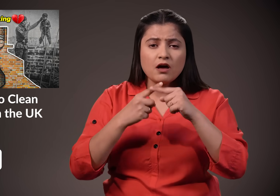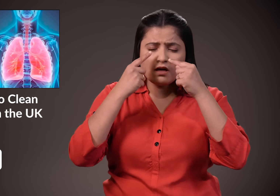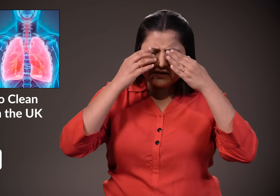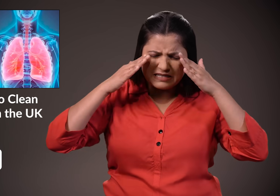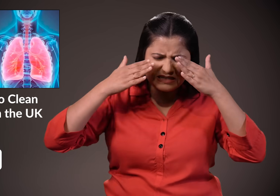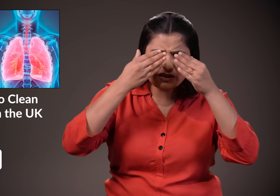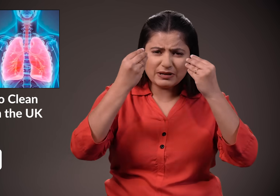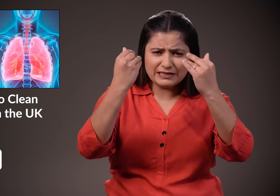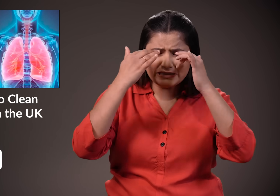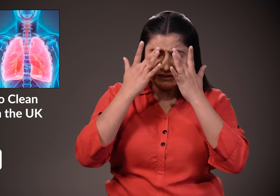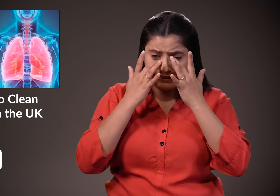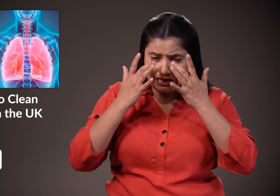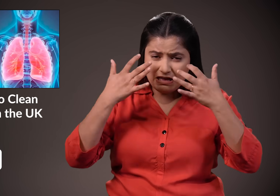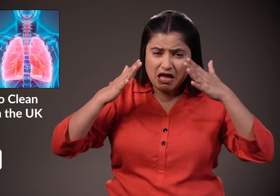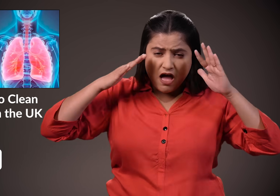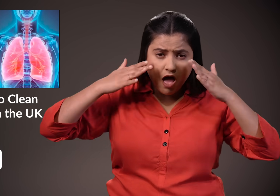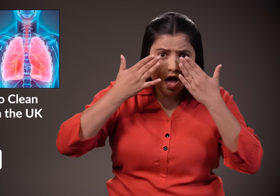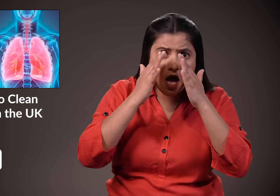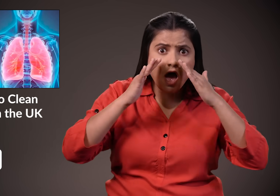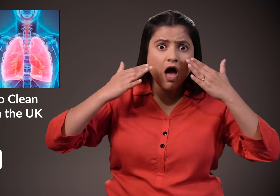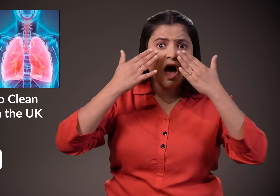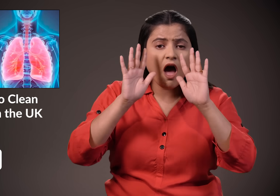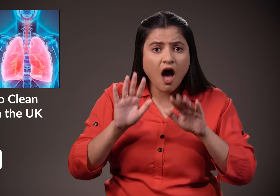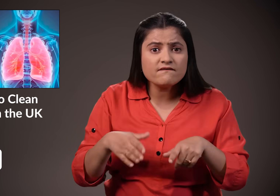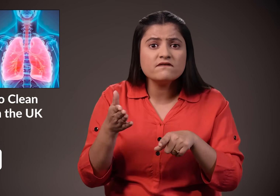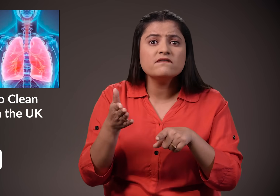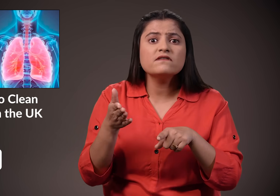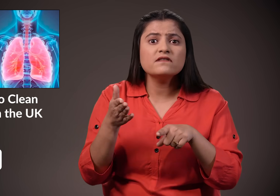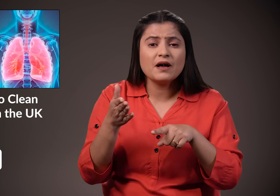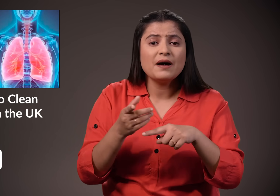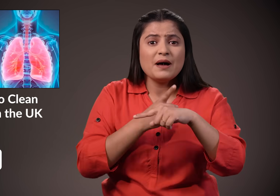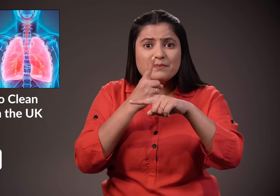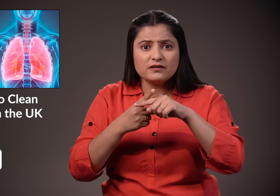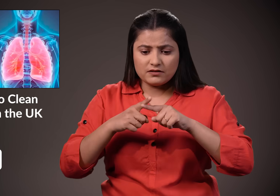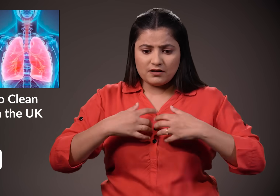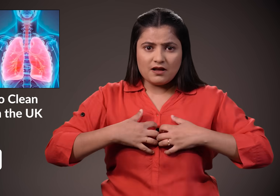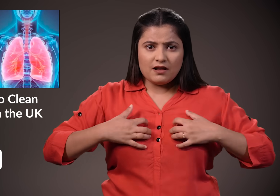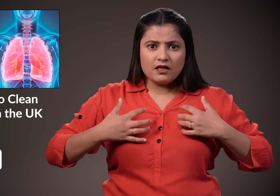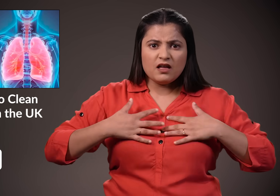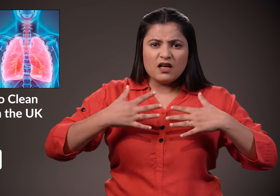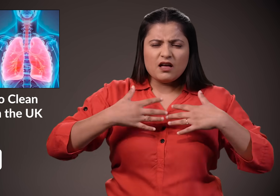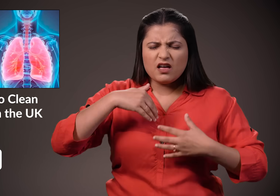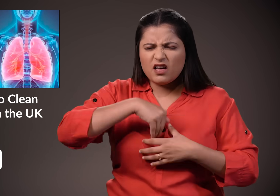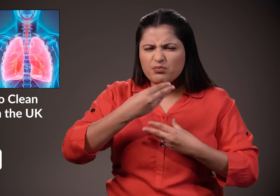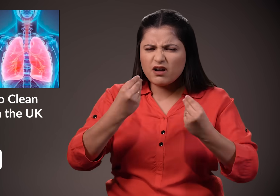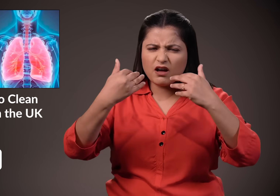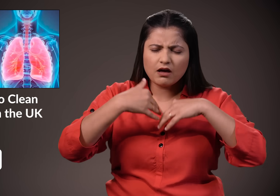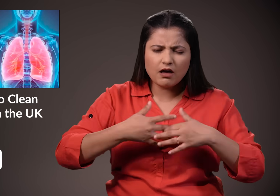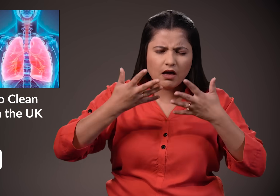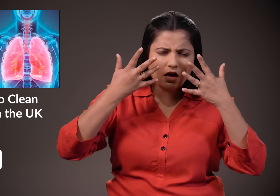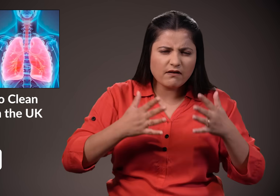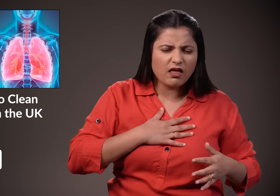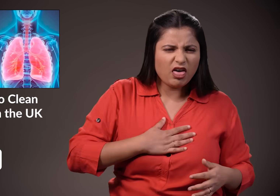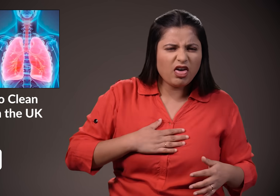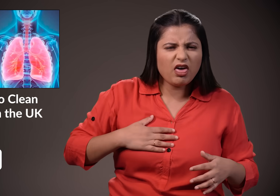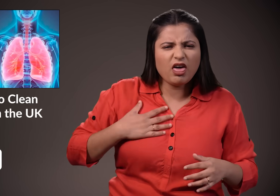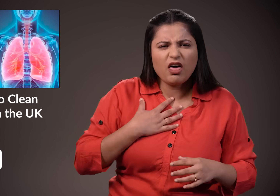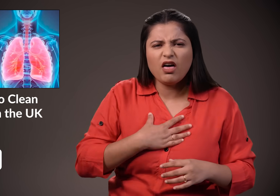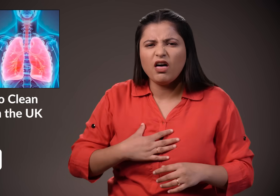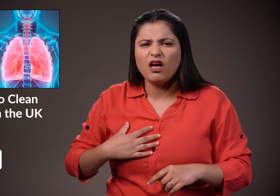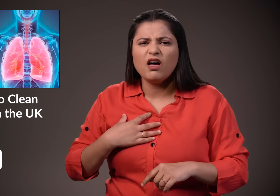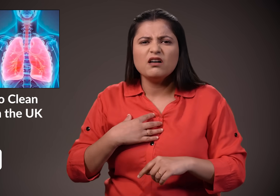Their eyelids were often sore and inflamed and lungs would become diseased.